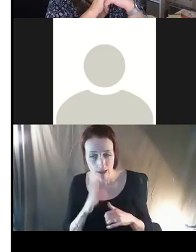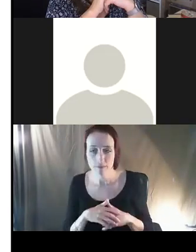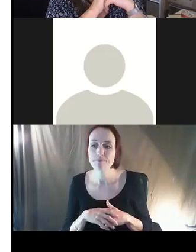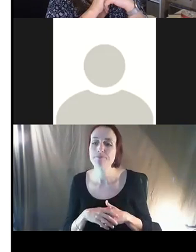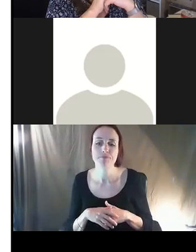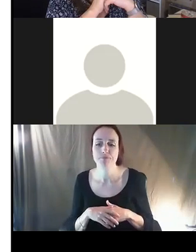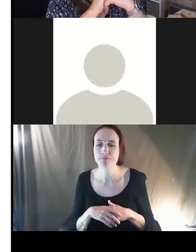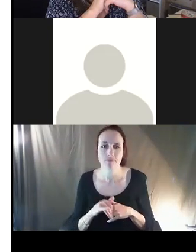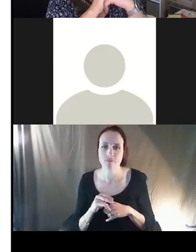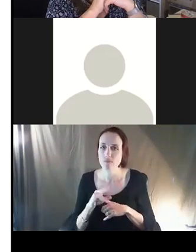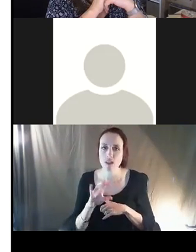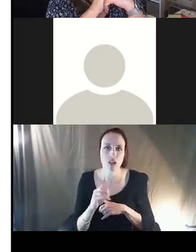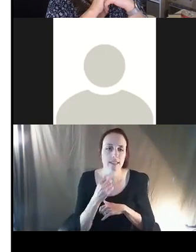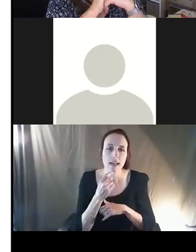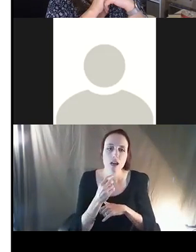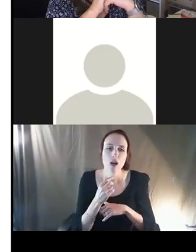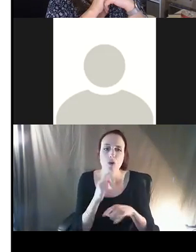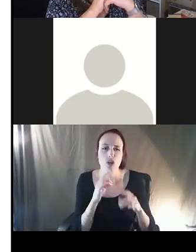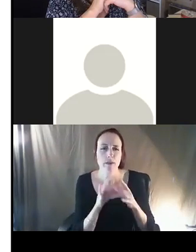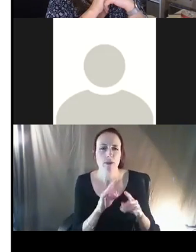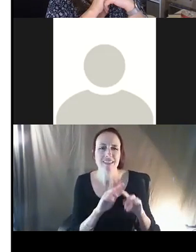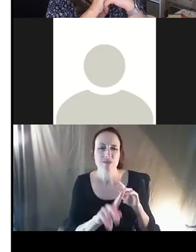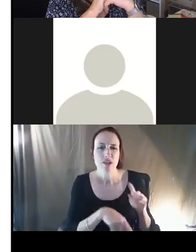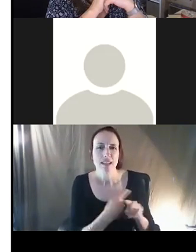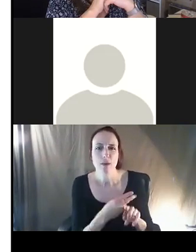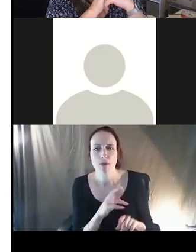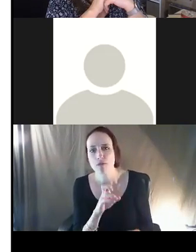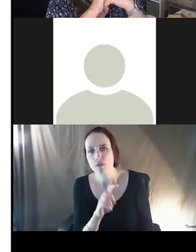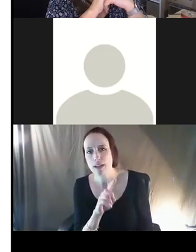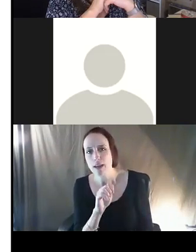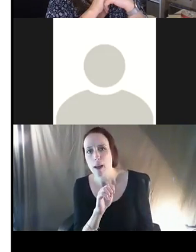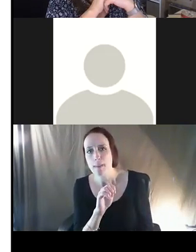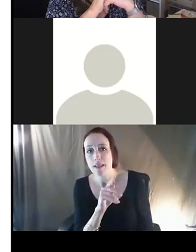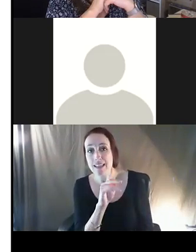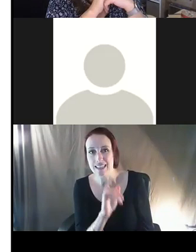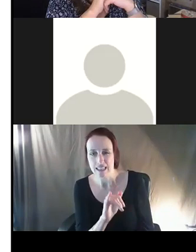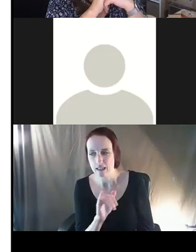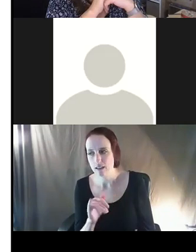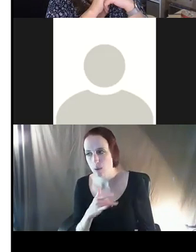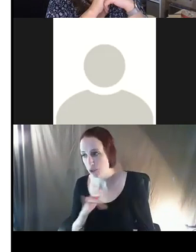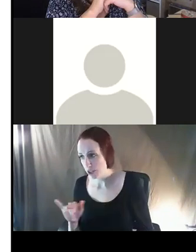of readability. I appreciate you asking that question, Denise. When we talk about readability in the